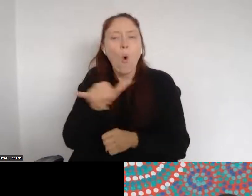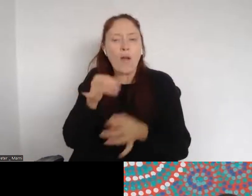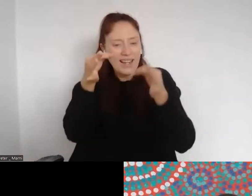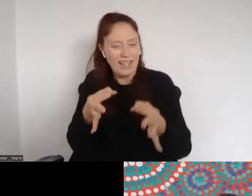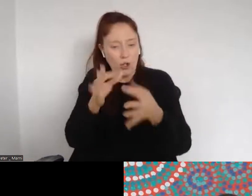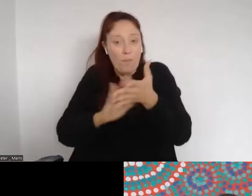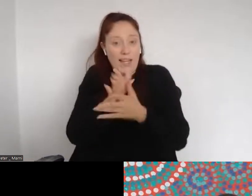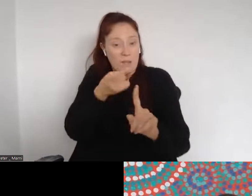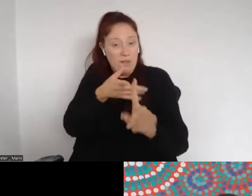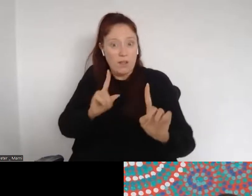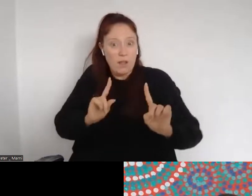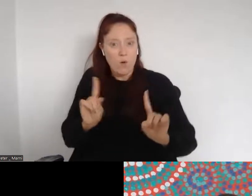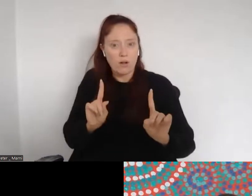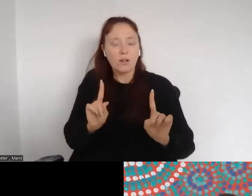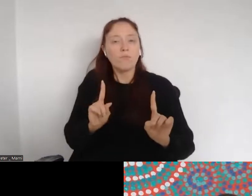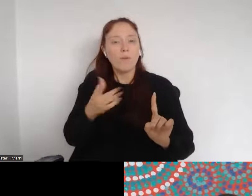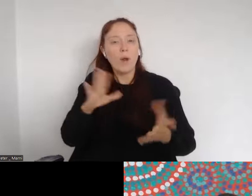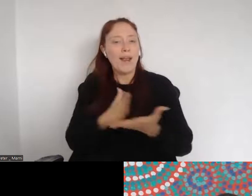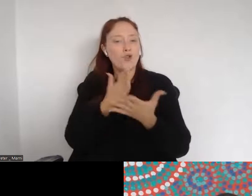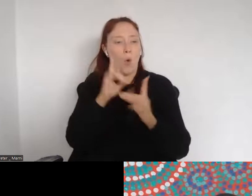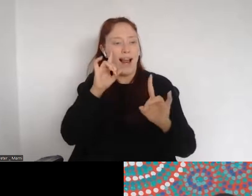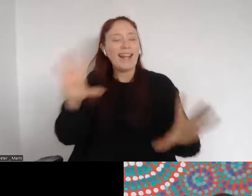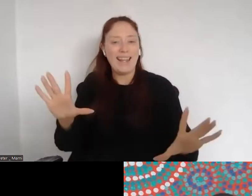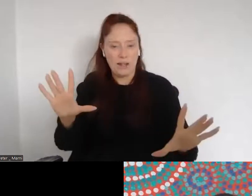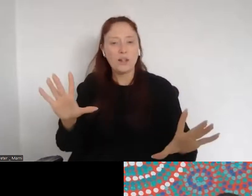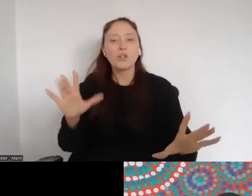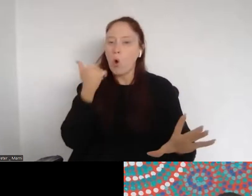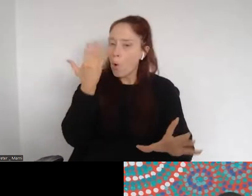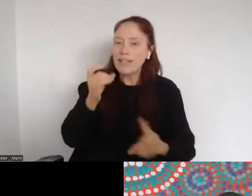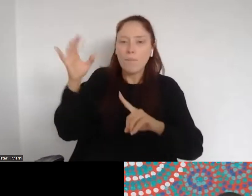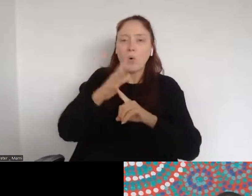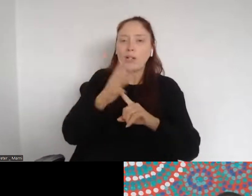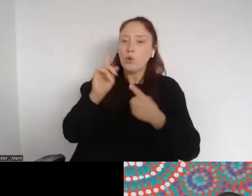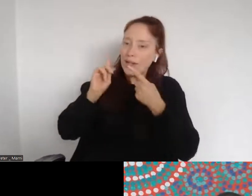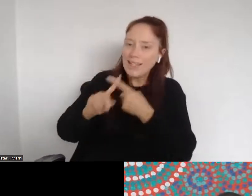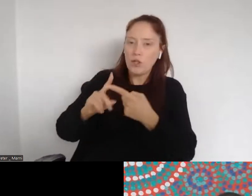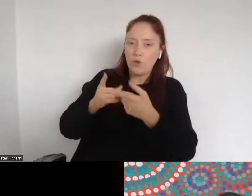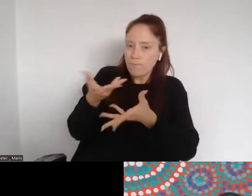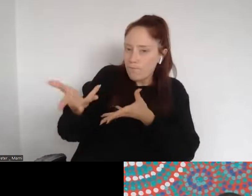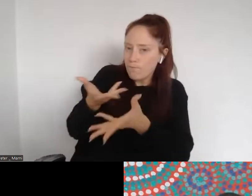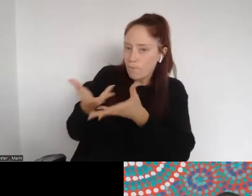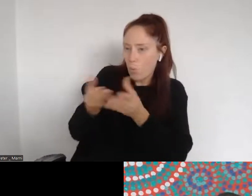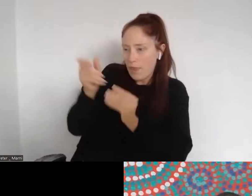So I think having a constant line of communication with the particular individual with constant